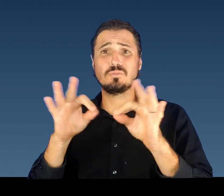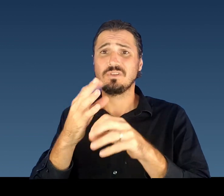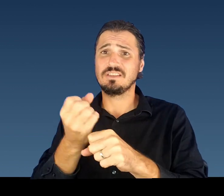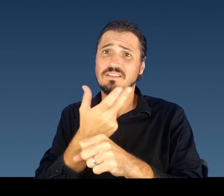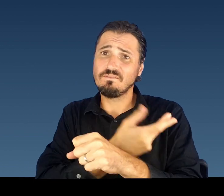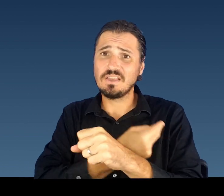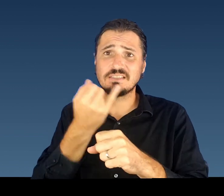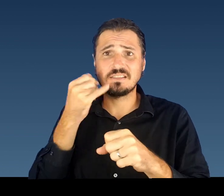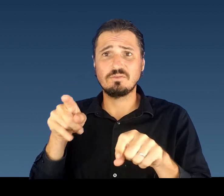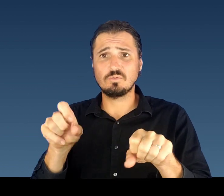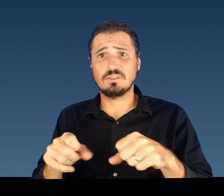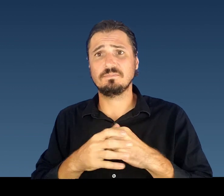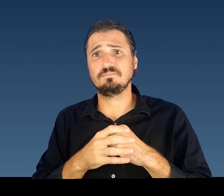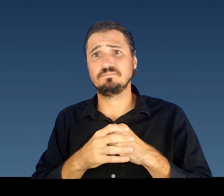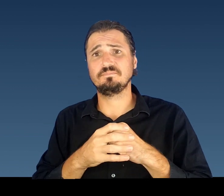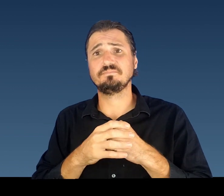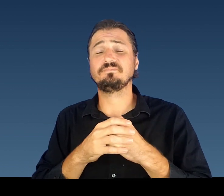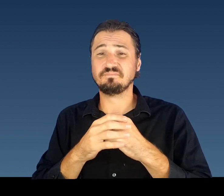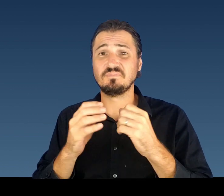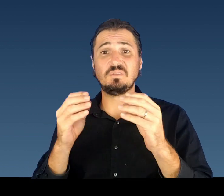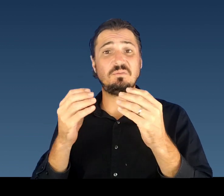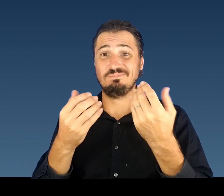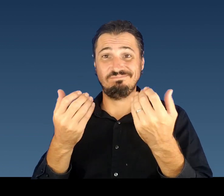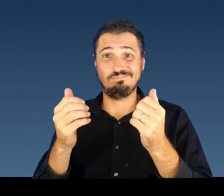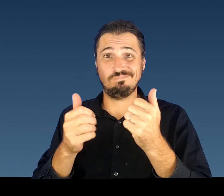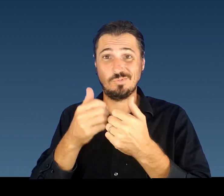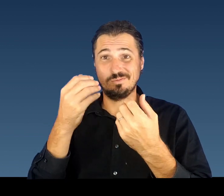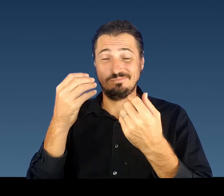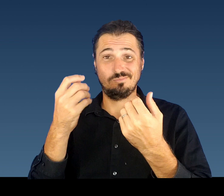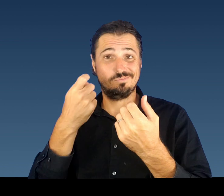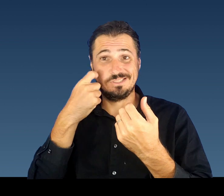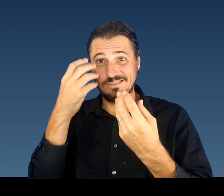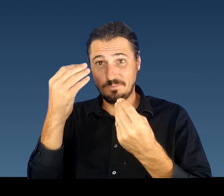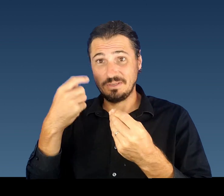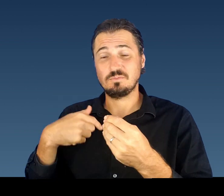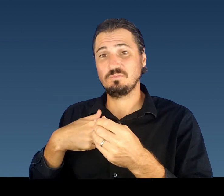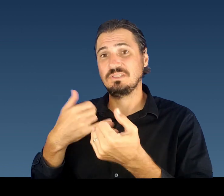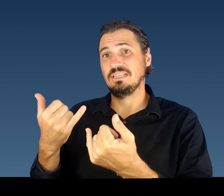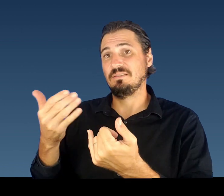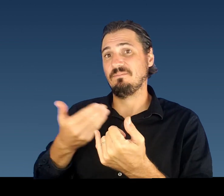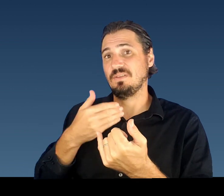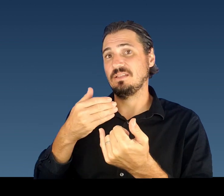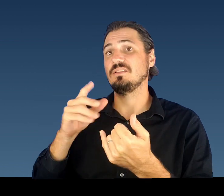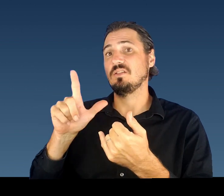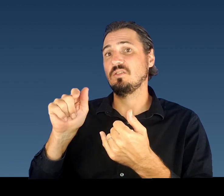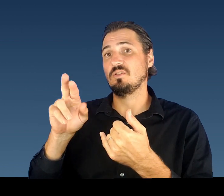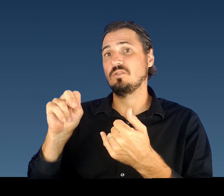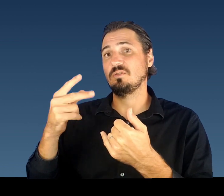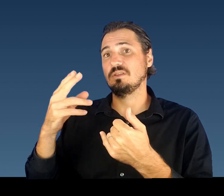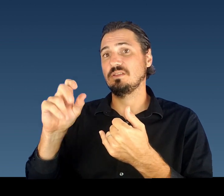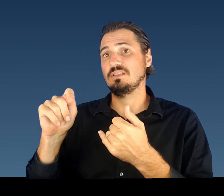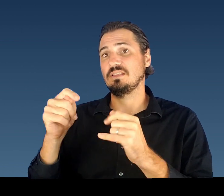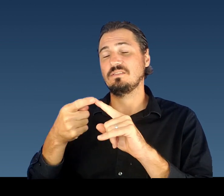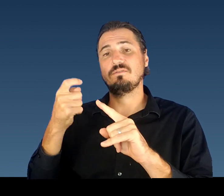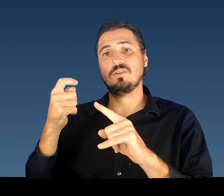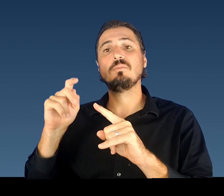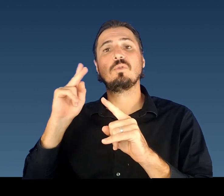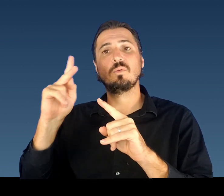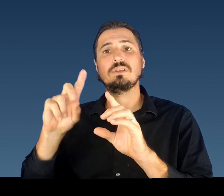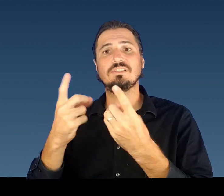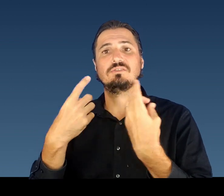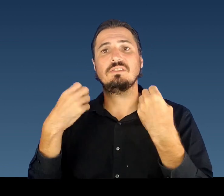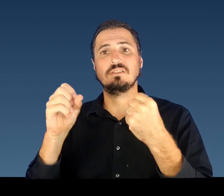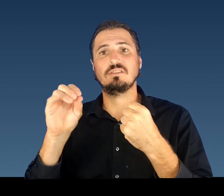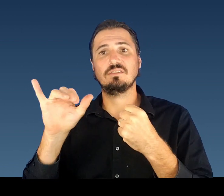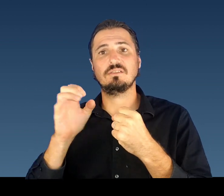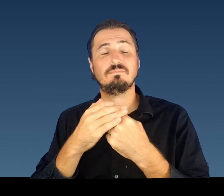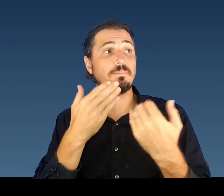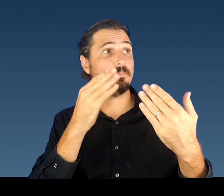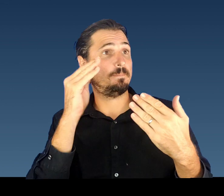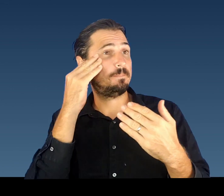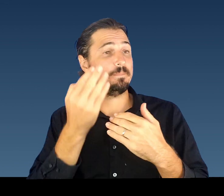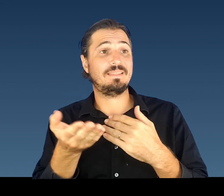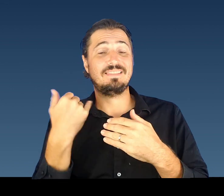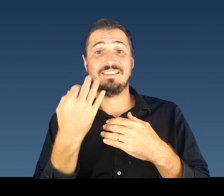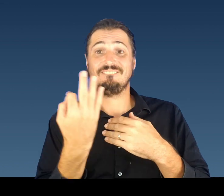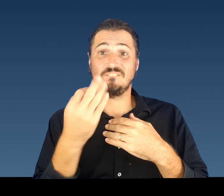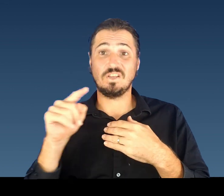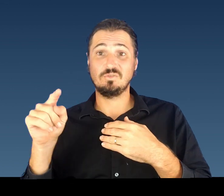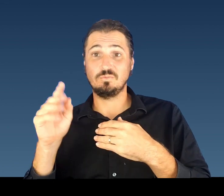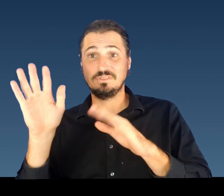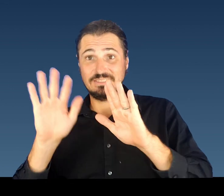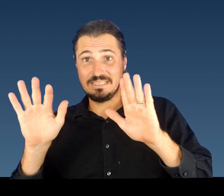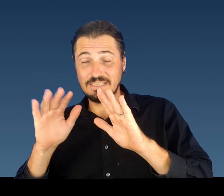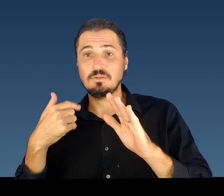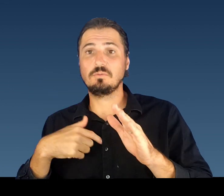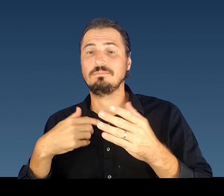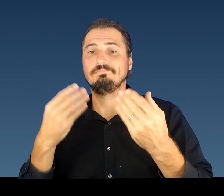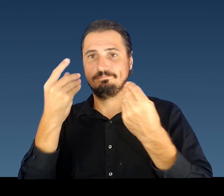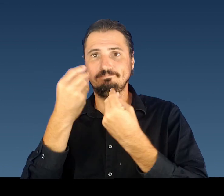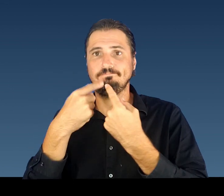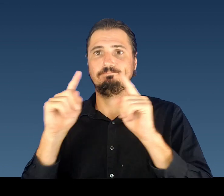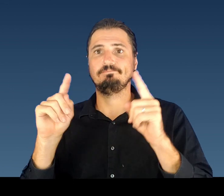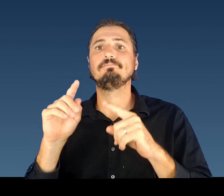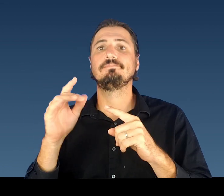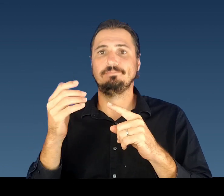While our hospitals on-island are not facing the same capacity issues as the other islands, we recognize that any of Kaua‘i’s patients who get transported off island, will be taxing an already-